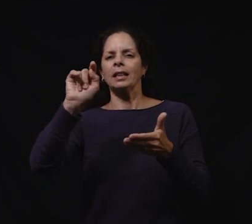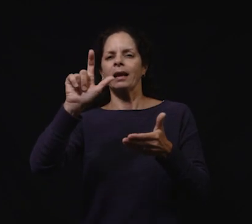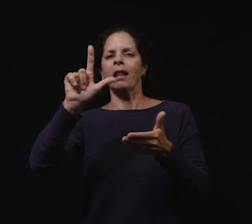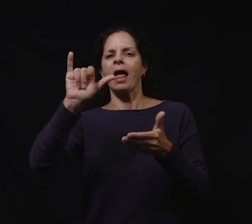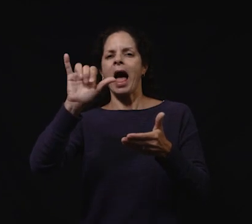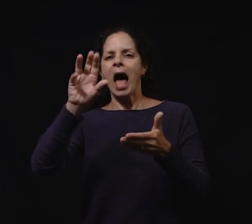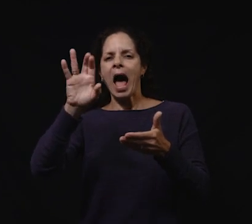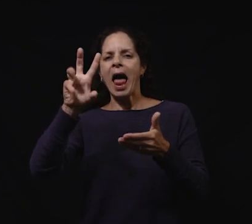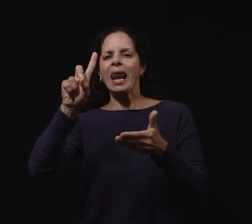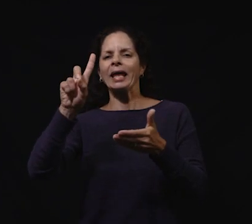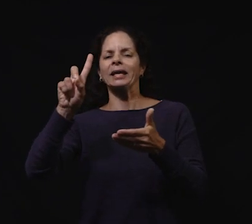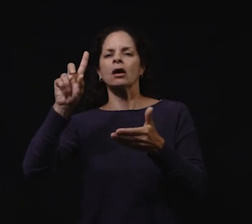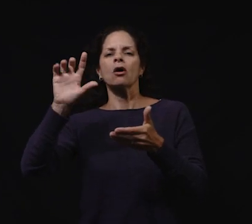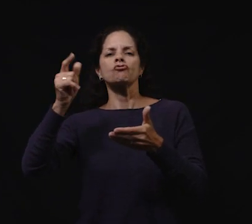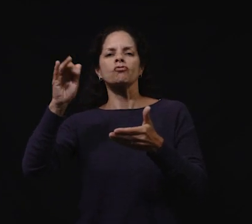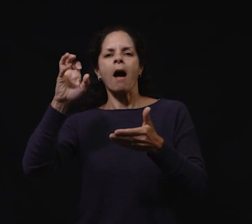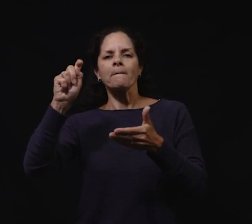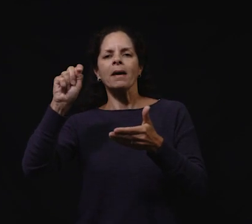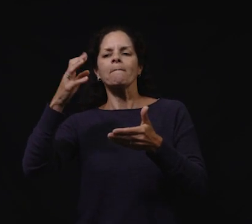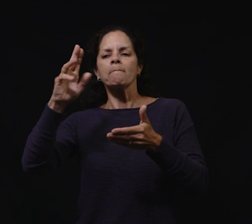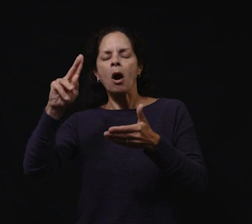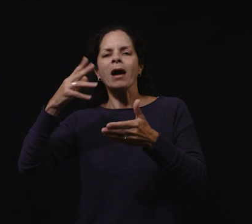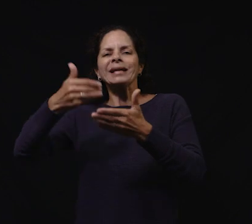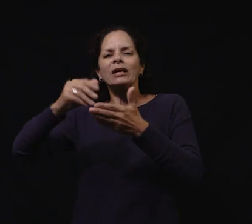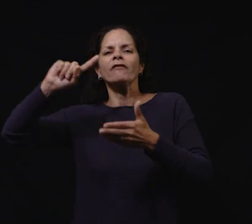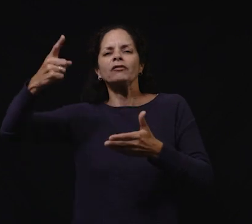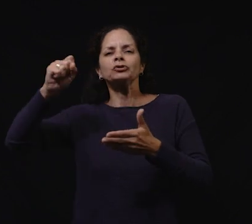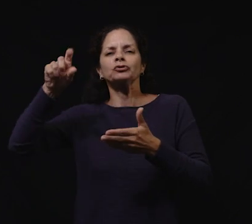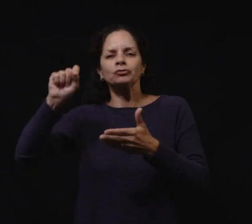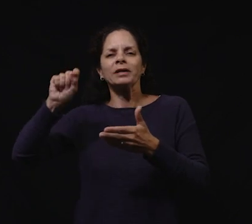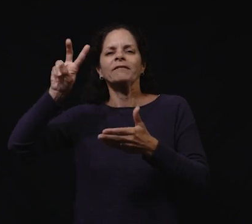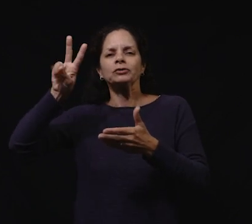So hopefully we can protect that We're going to be looking at